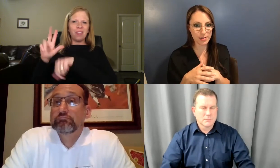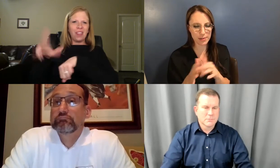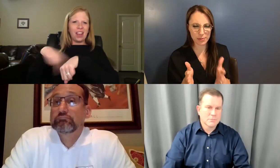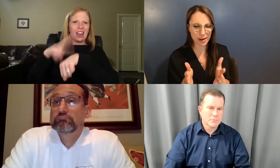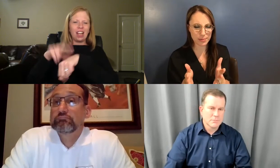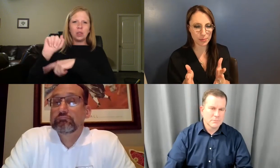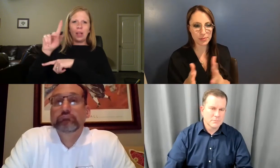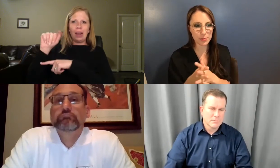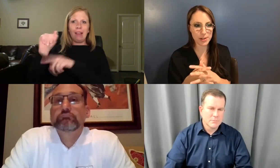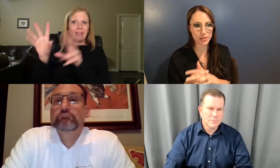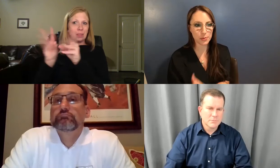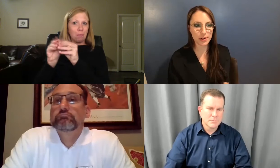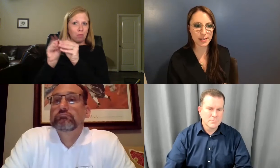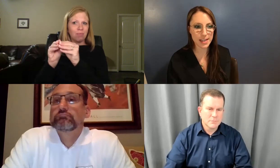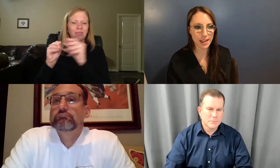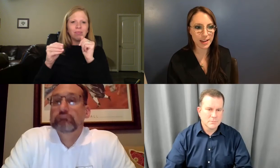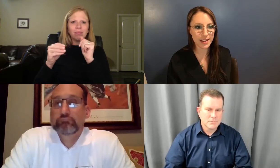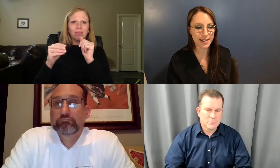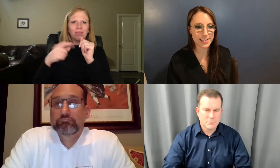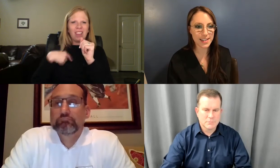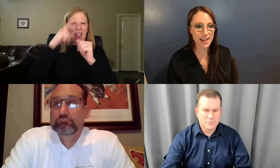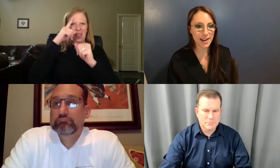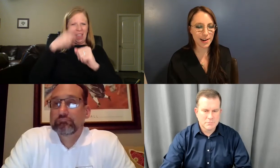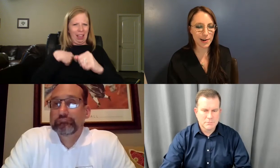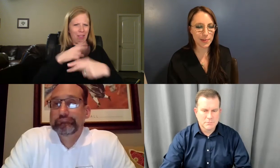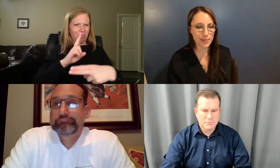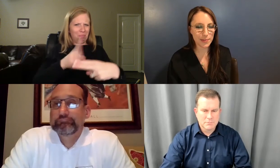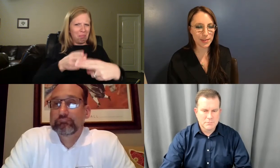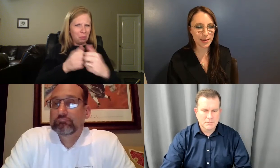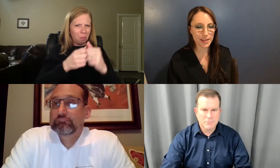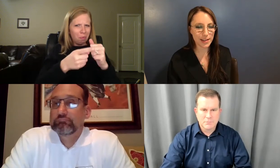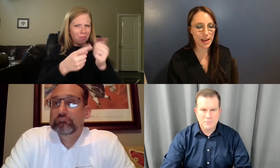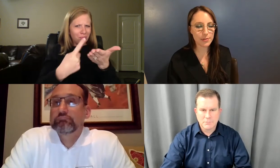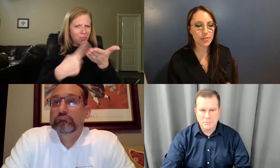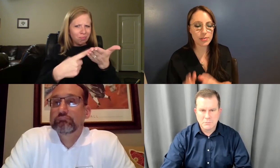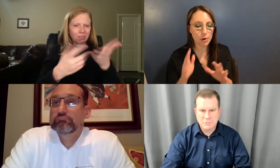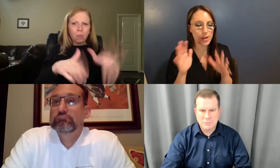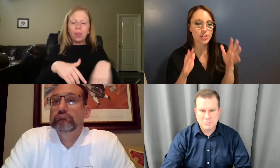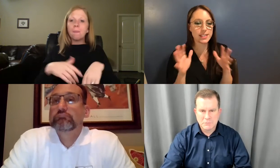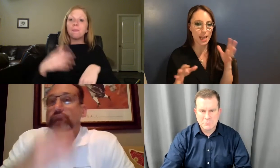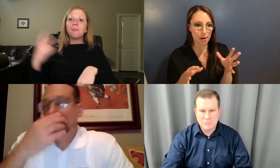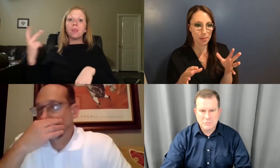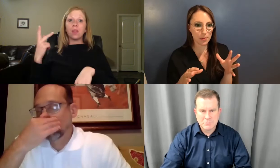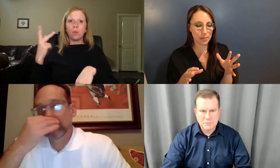I think I briefly mentioned that we were gonna attend that and a lot of questions came up,